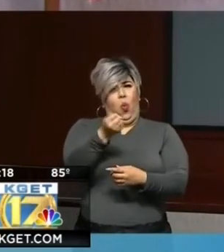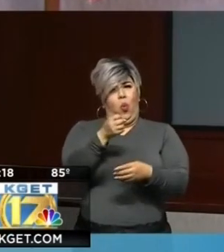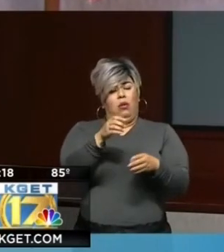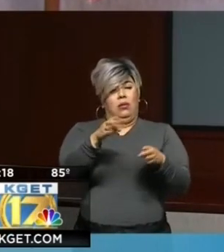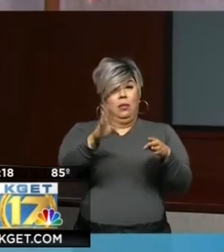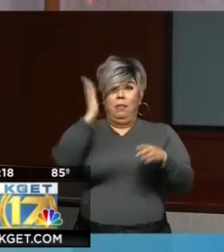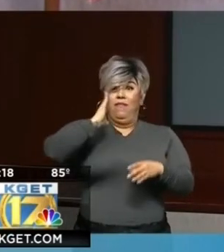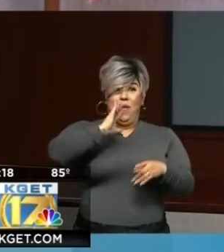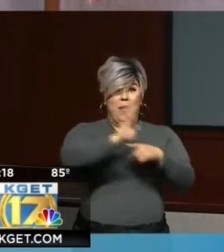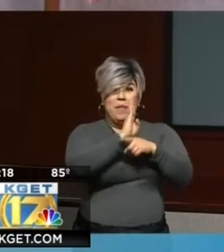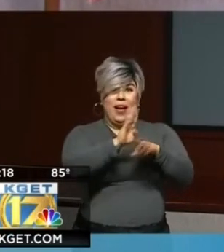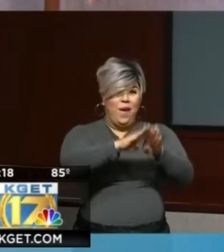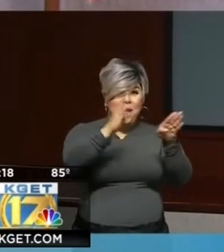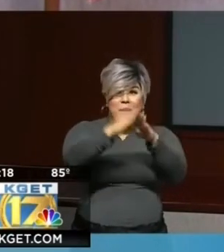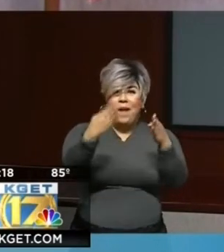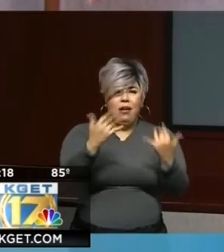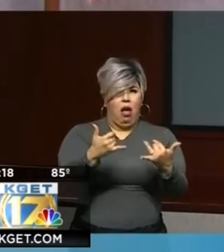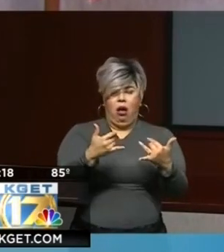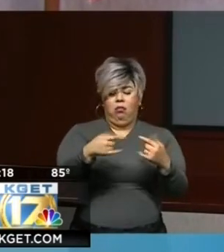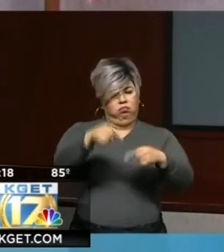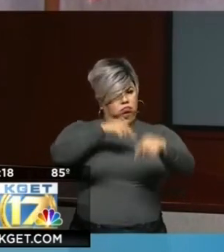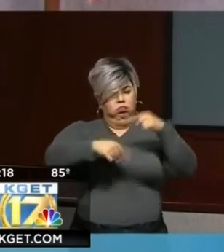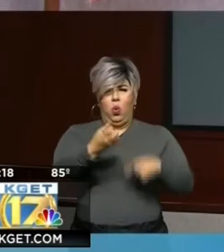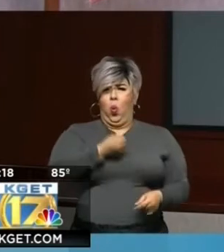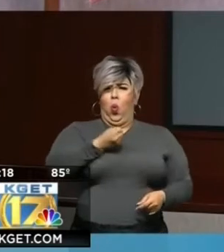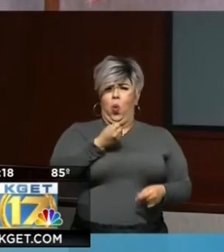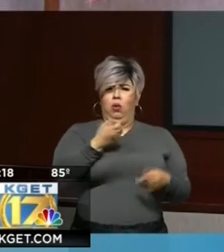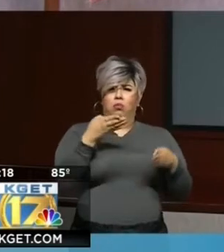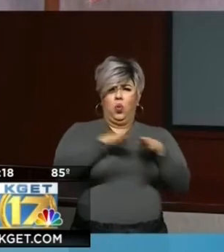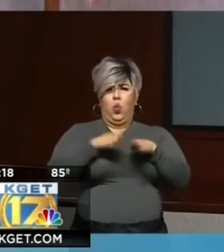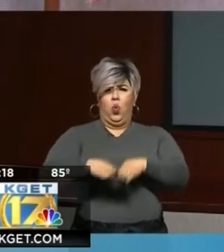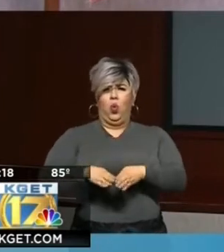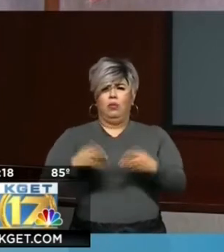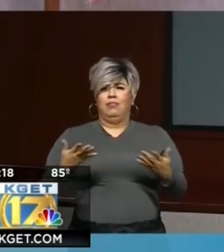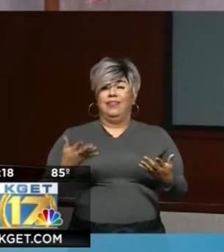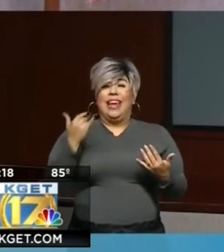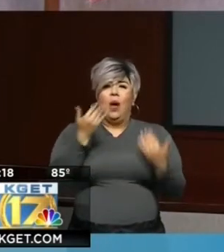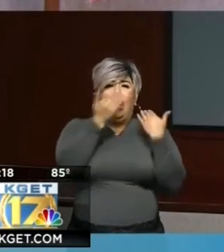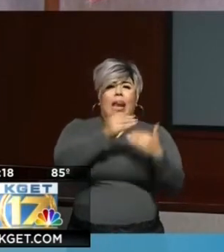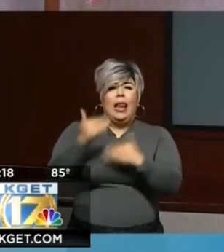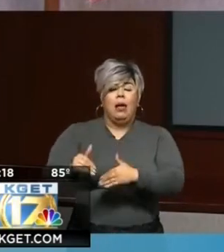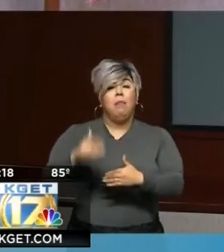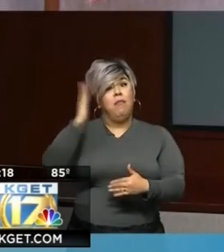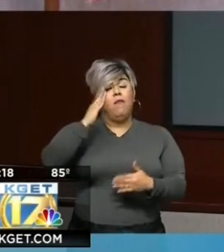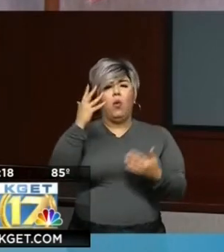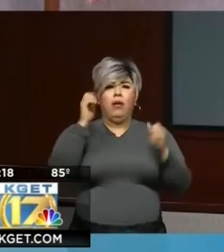WE ARE SEEING THAT KERN COUNTY HAS ONE OF THE COUNTIES THAT HAVE SCALED BACK OF THE